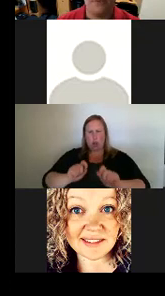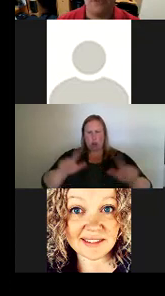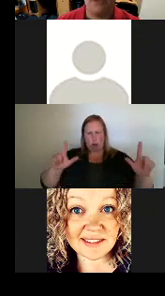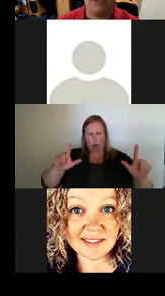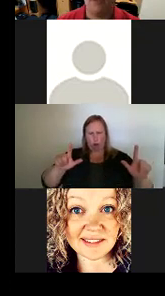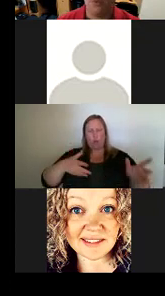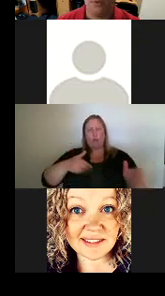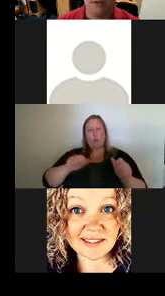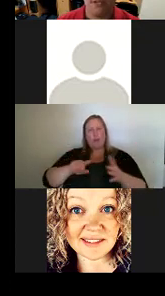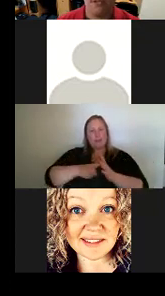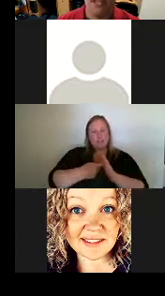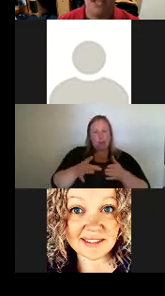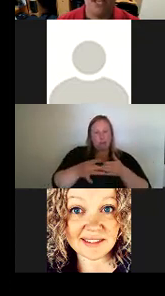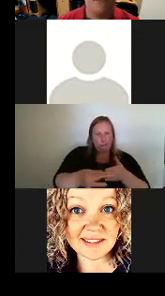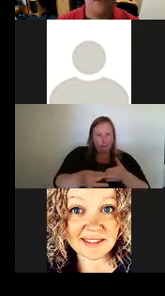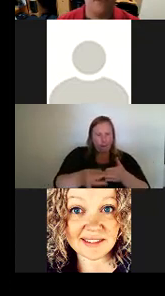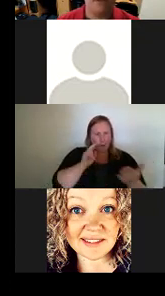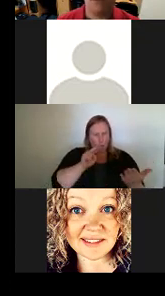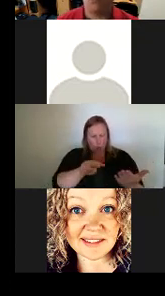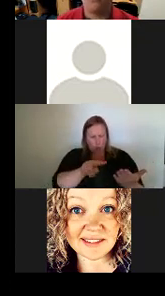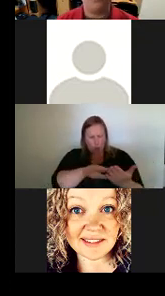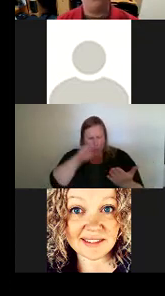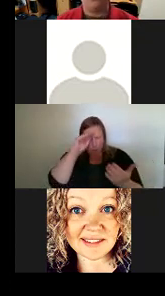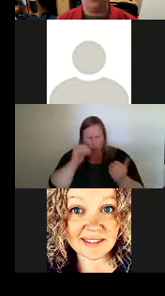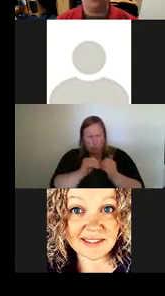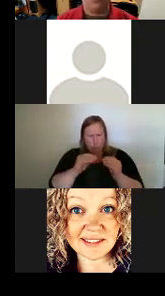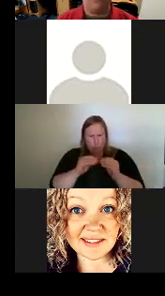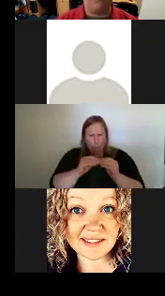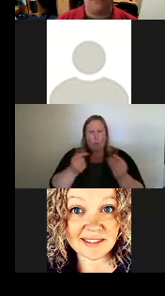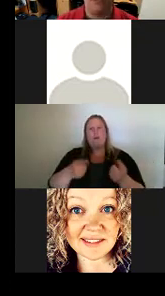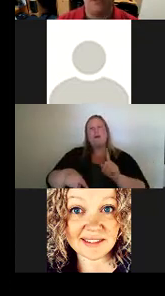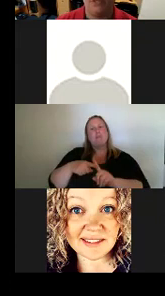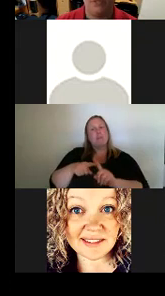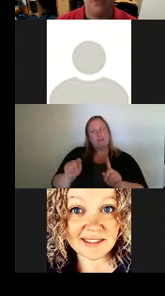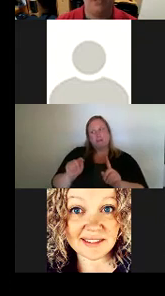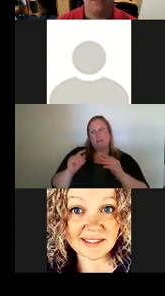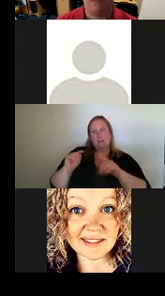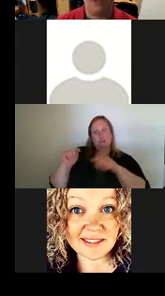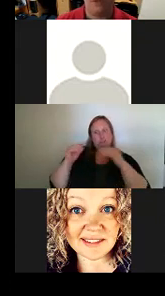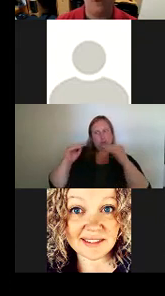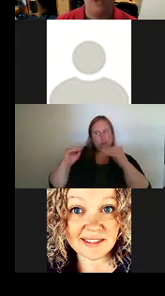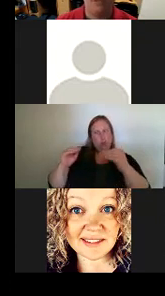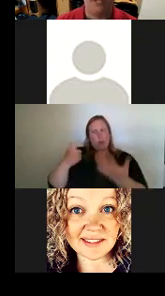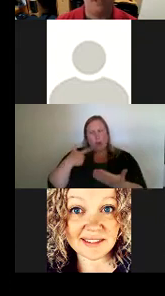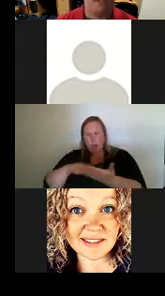YOU WANT TO LEARN MORE ABOUT IT, ESPECIALLY IF SOMEONE IS